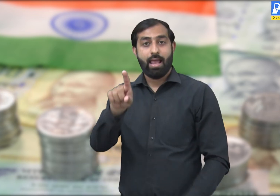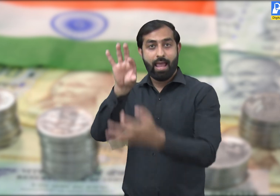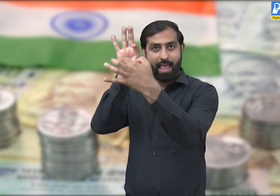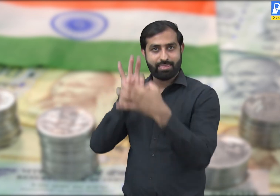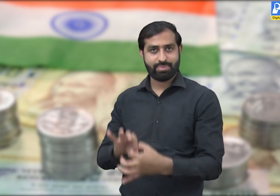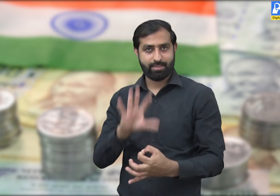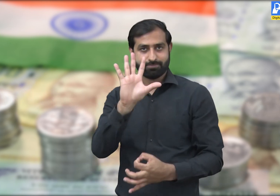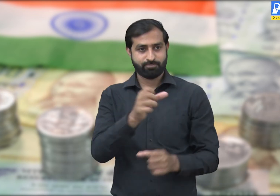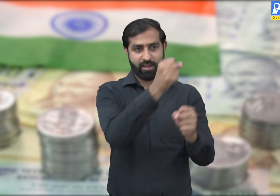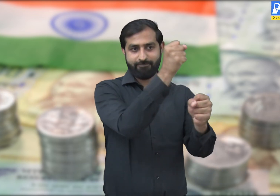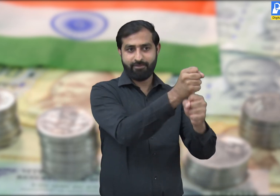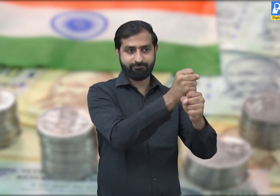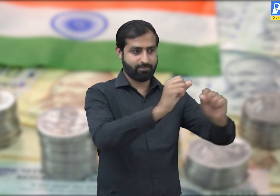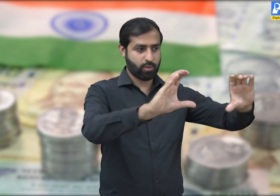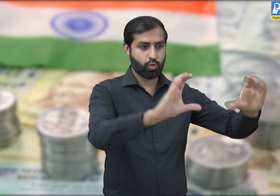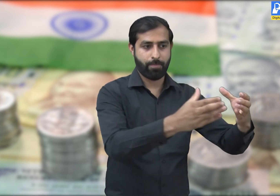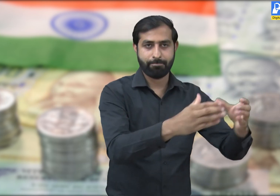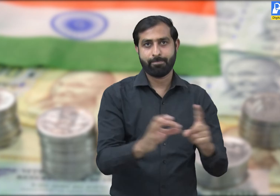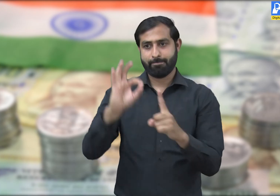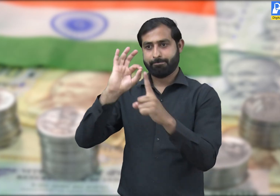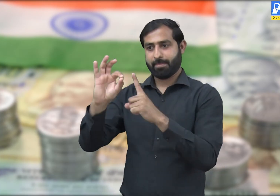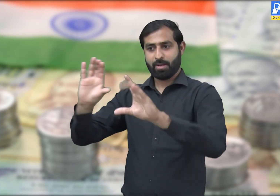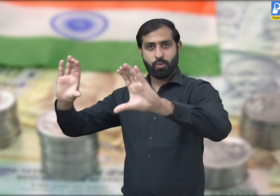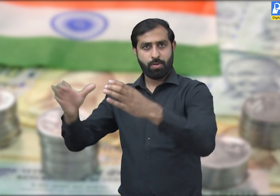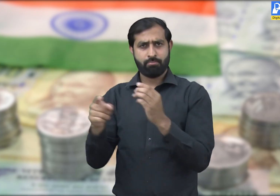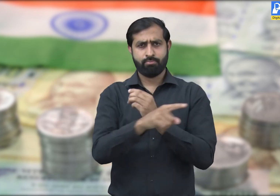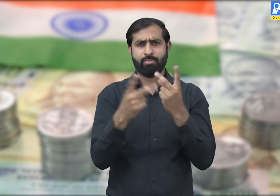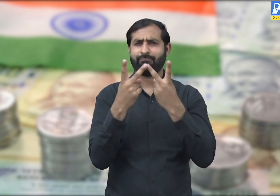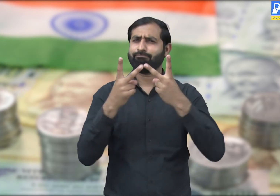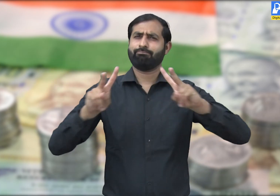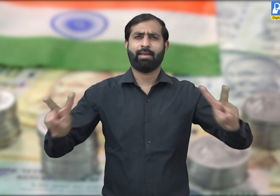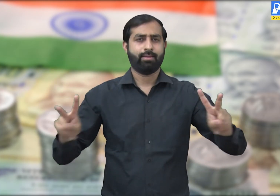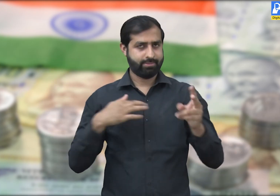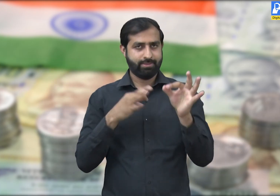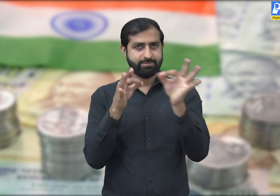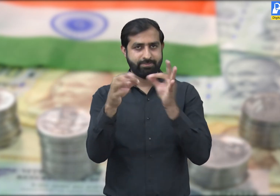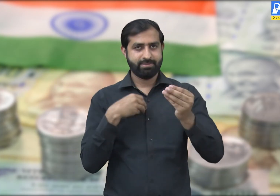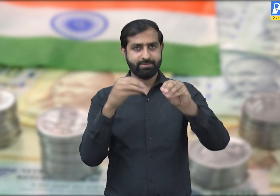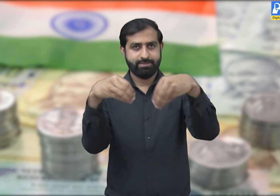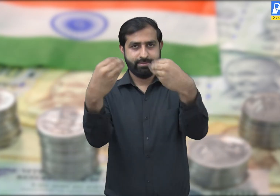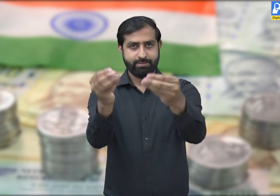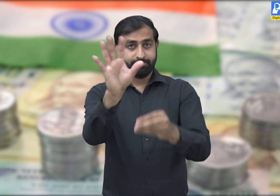Another difference between the organized and unorganized sector is -